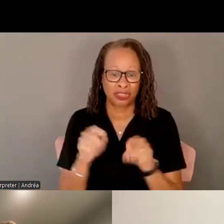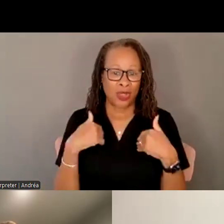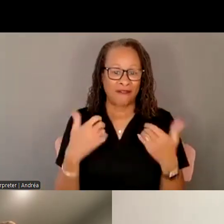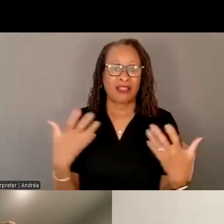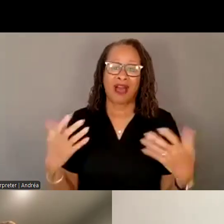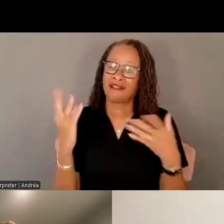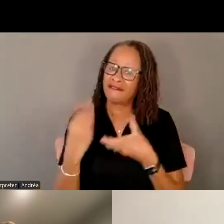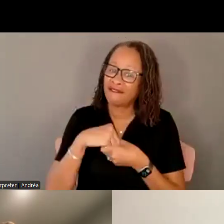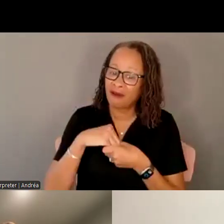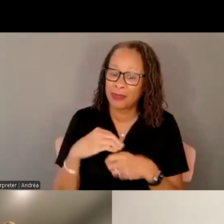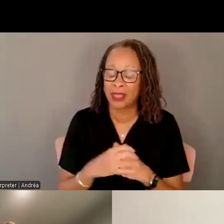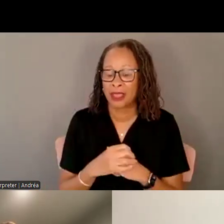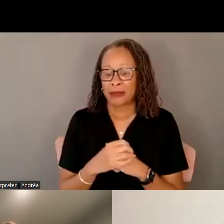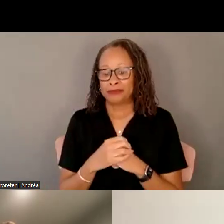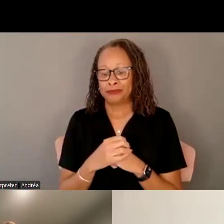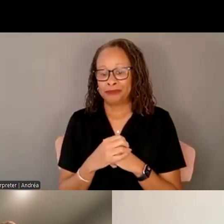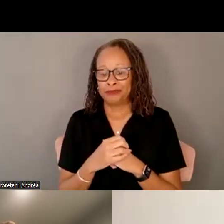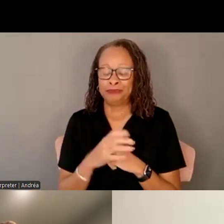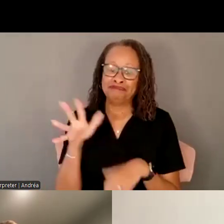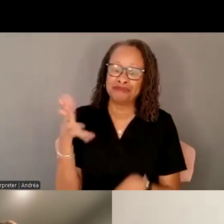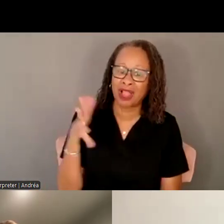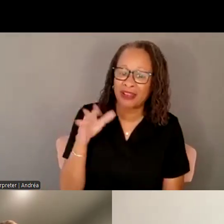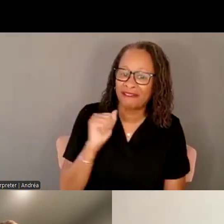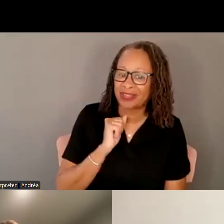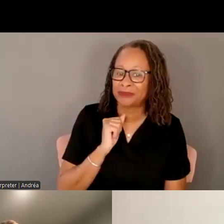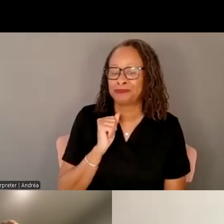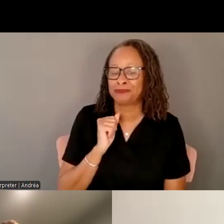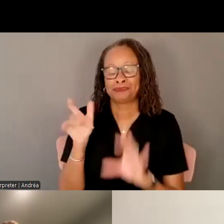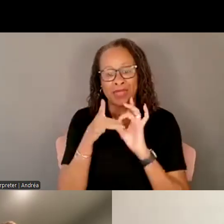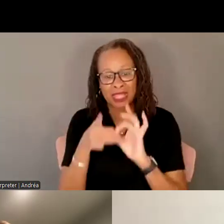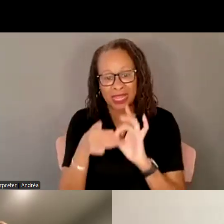in kind of connecting